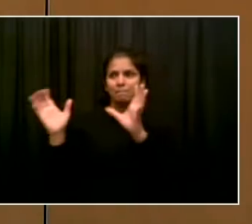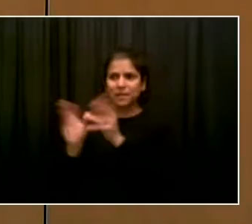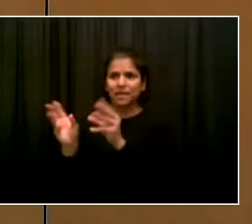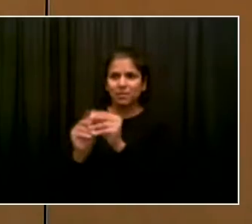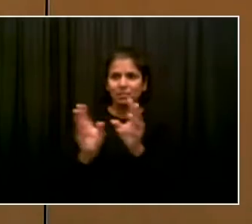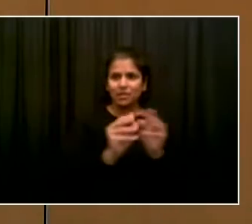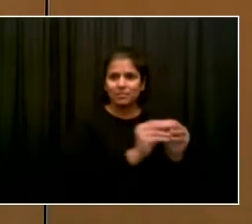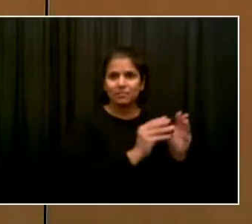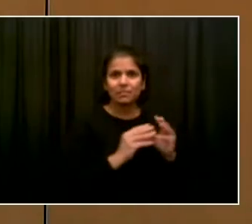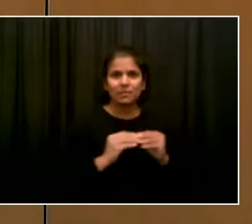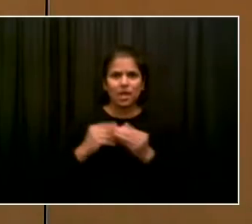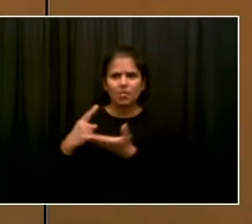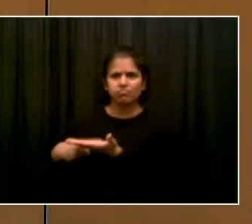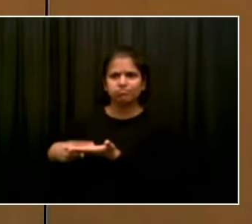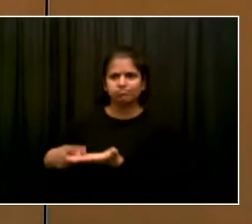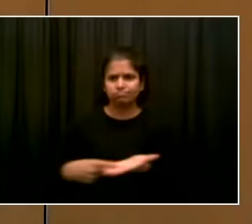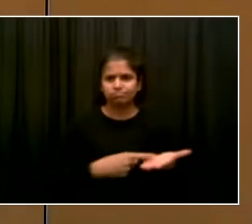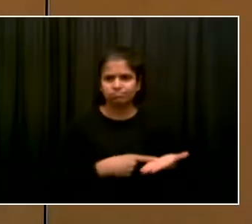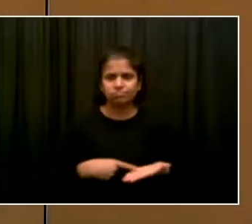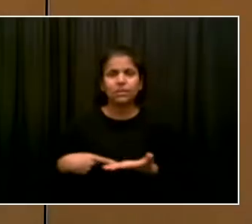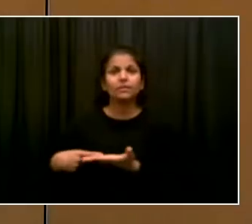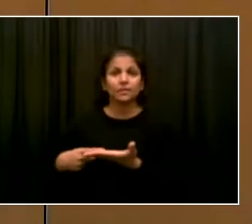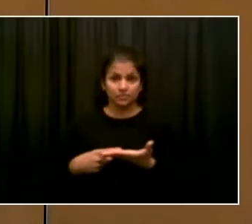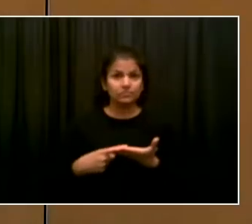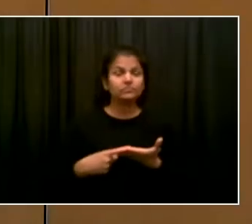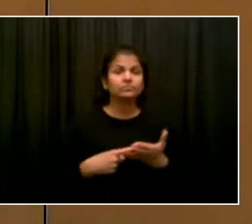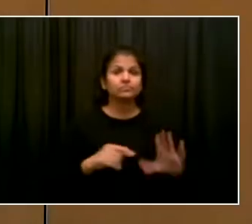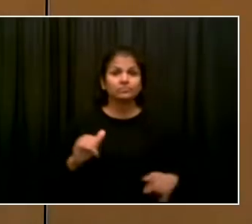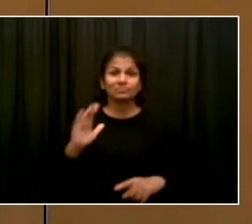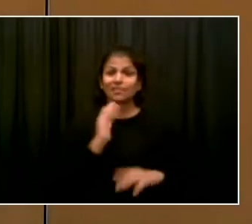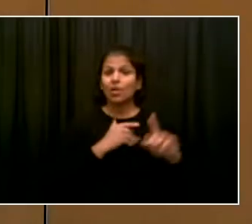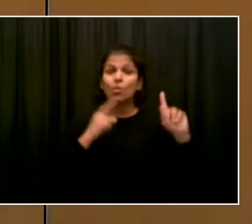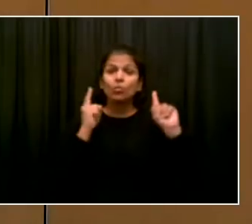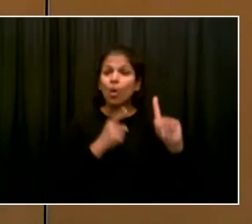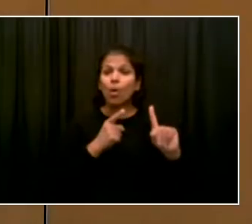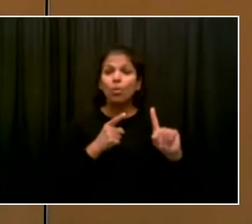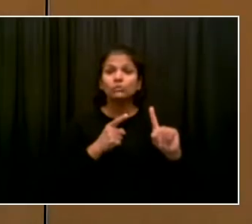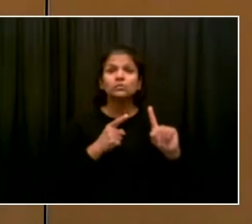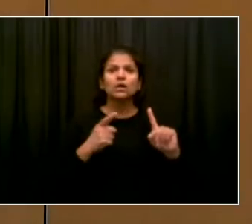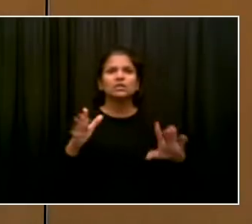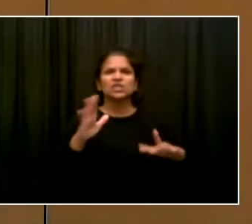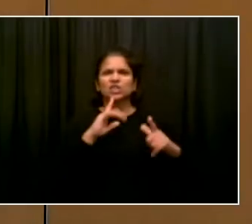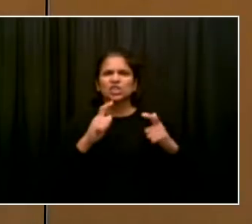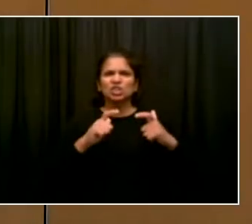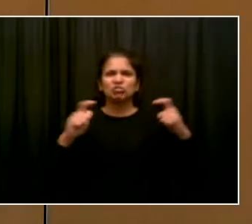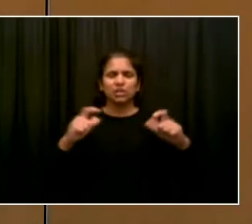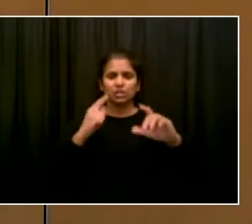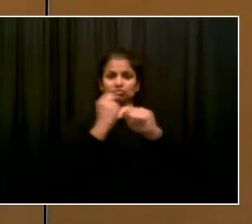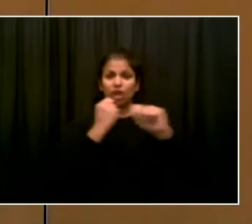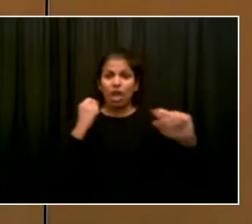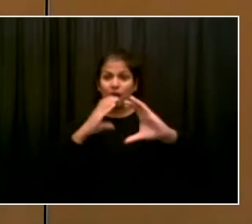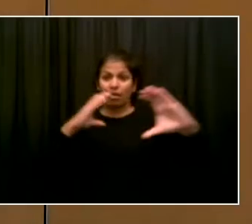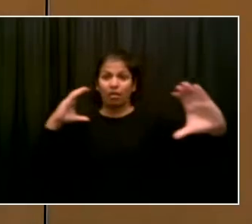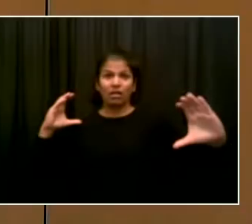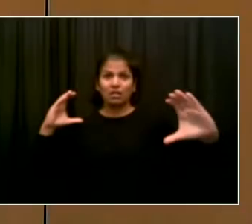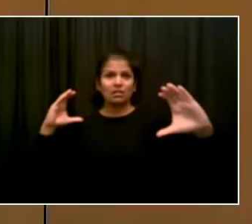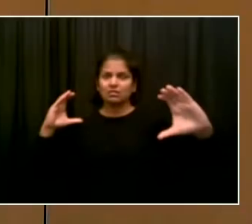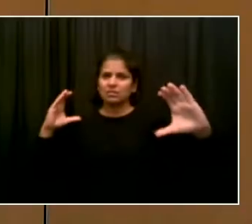WE HAVE MET WITH THE ADVOCATES OF LOCAL LOOK T A OFFICIALS. I THINK WE SHARE A COMMON OBJECTIVE WHICH IS TO KEEP